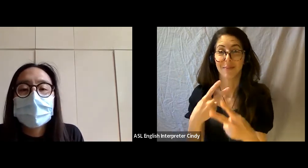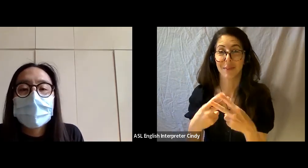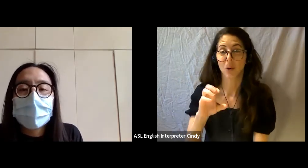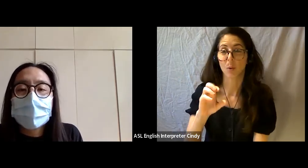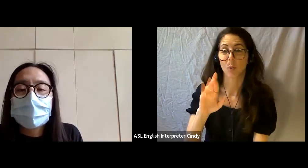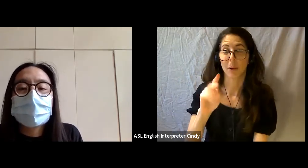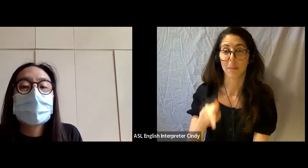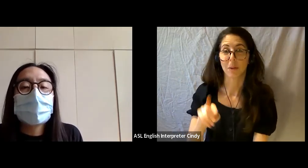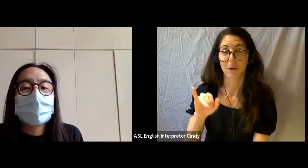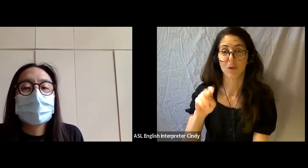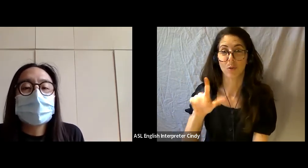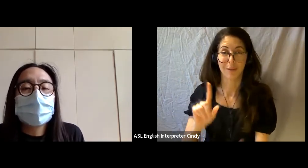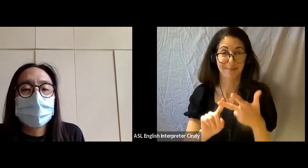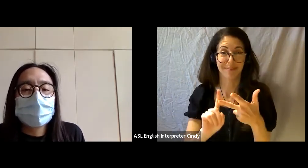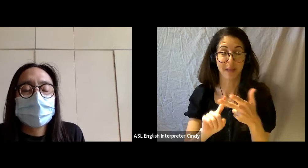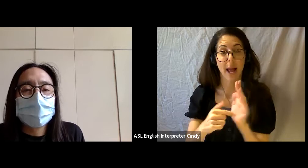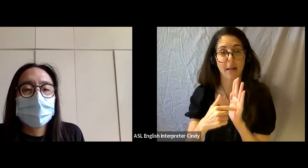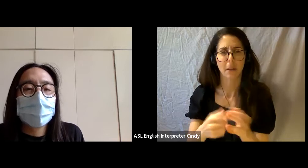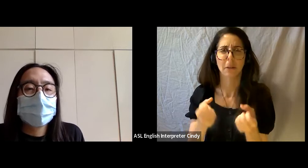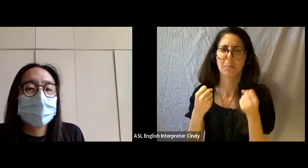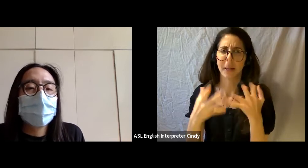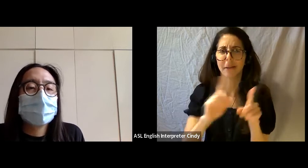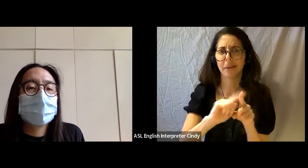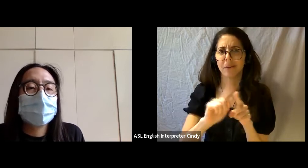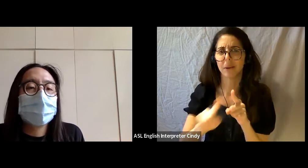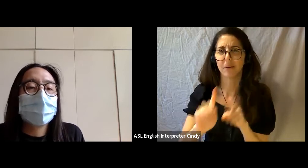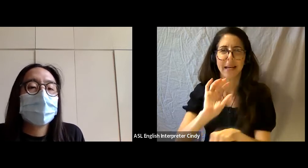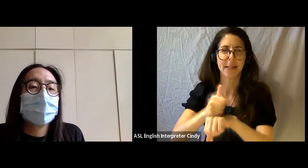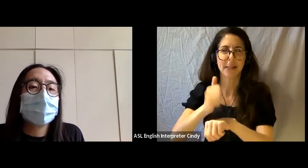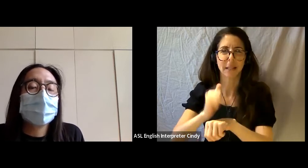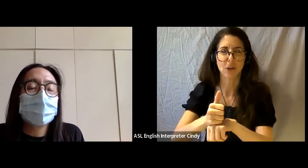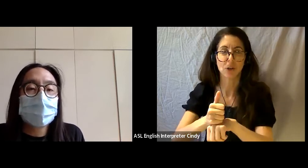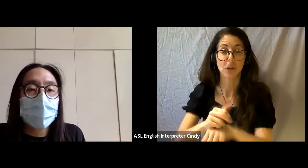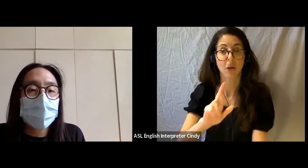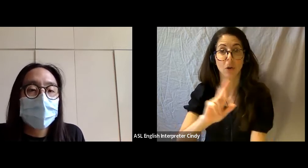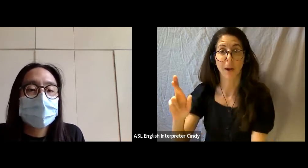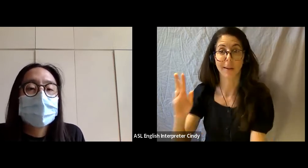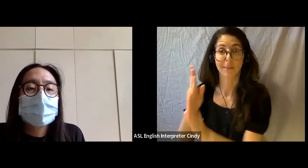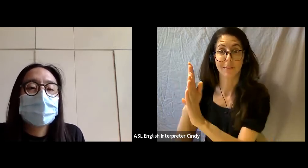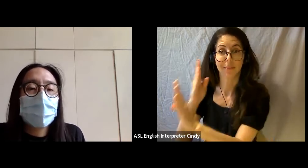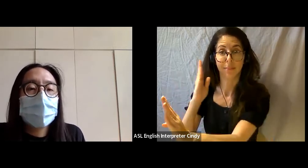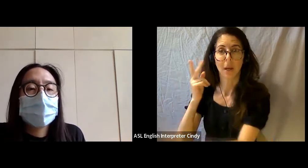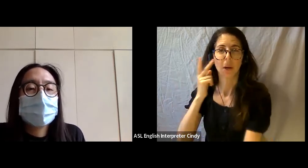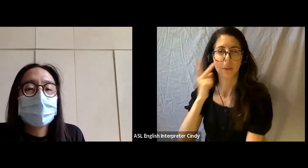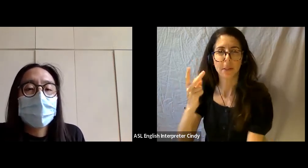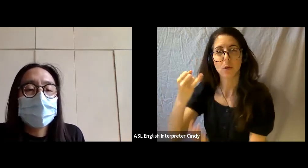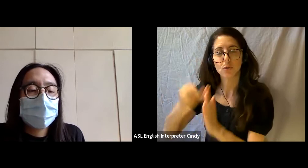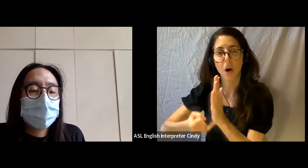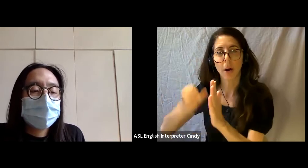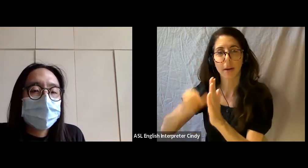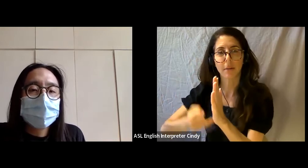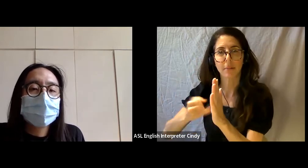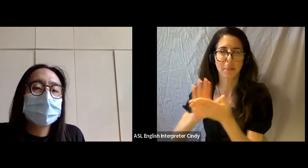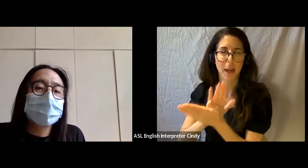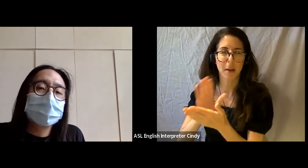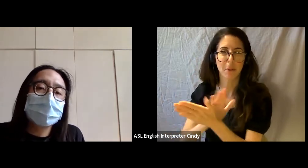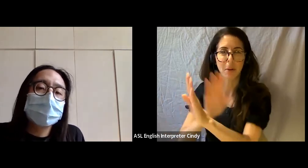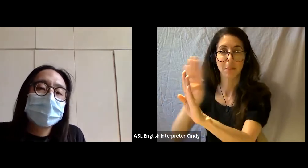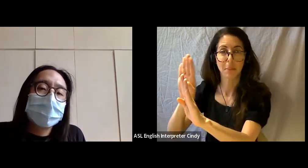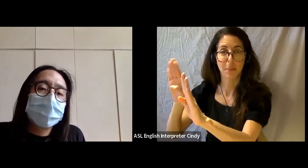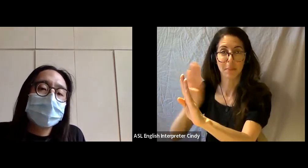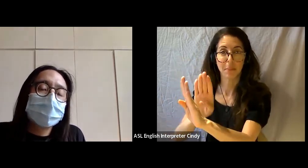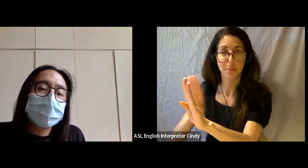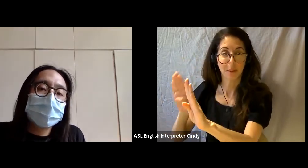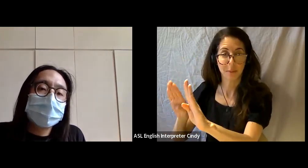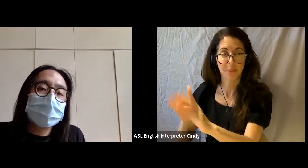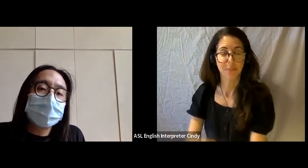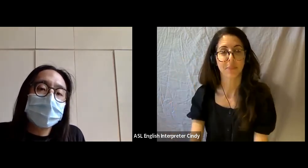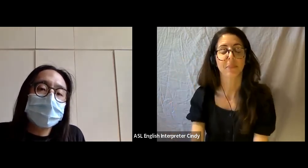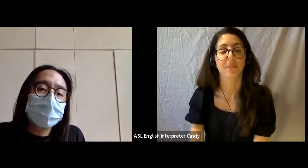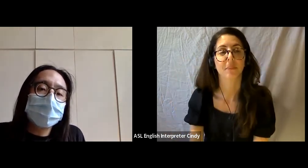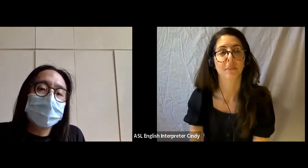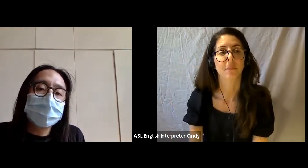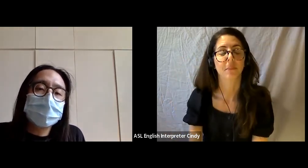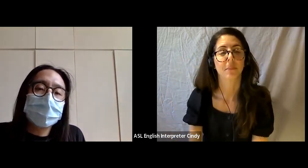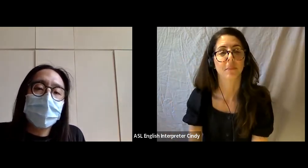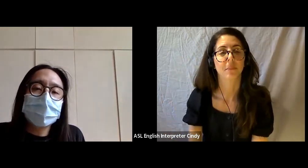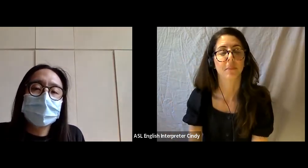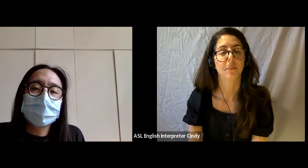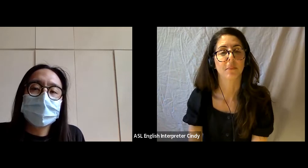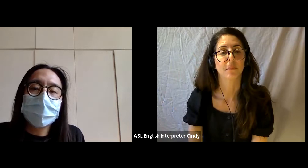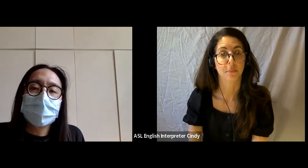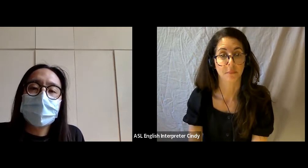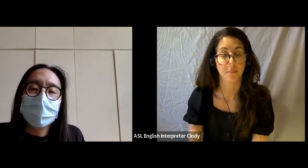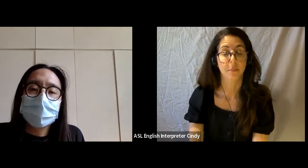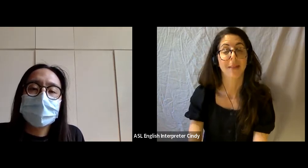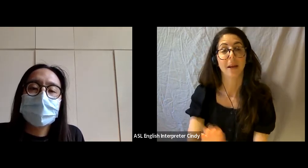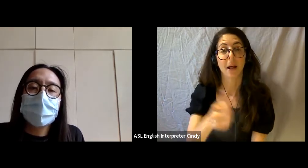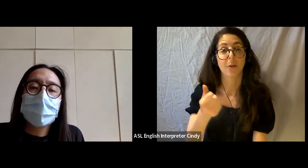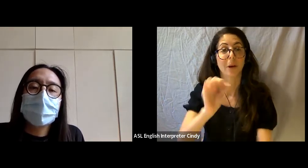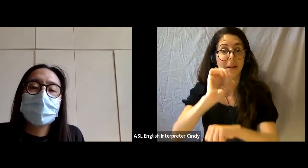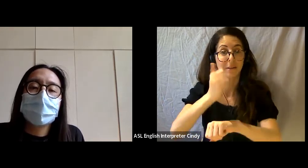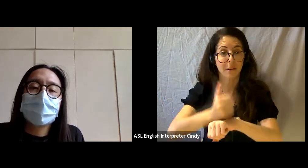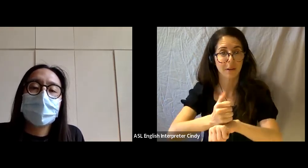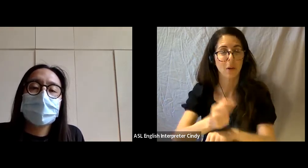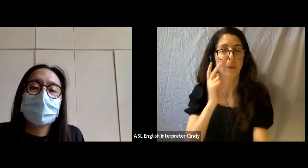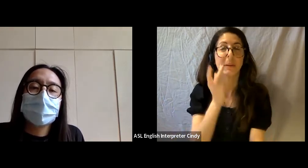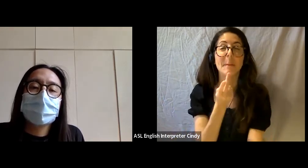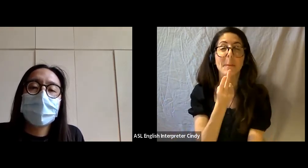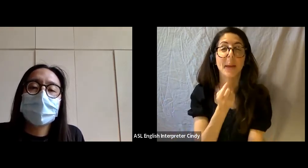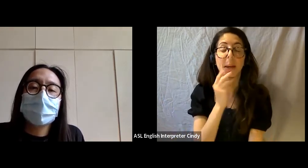there's a number of installations here, on the left a row of drawings on paper, and then a little installation that's highlighted in a pink glow, with lots of photos hanging in the back